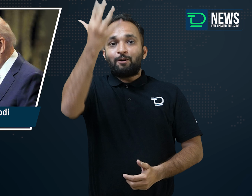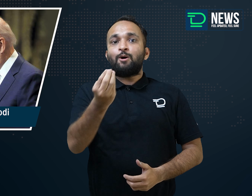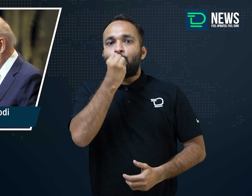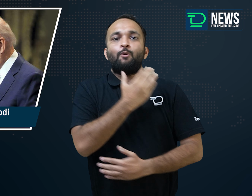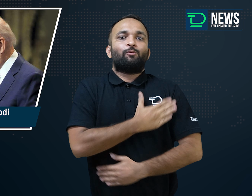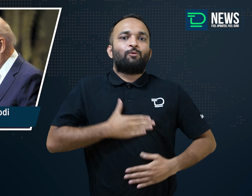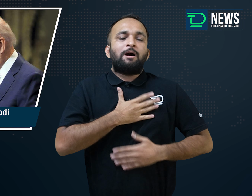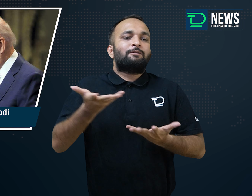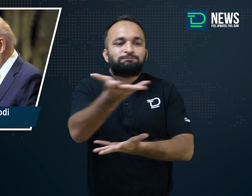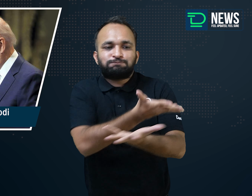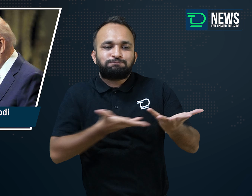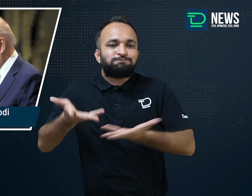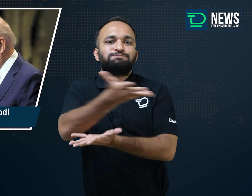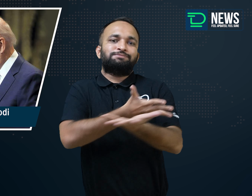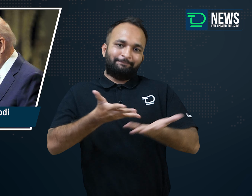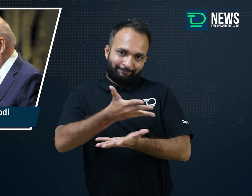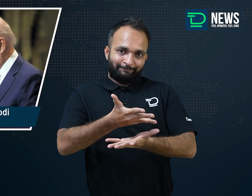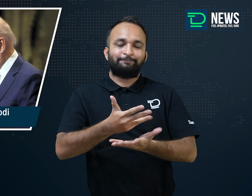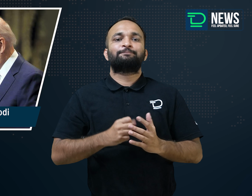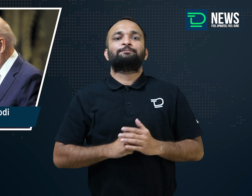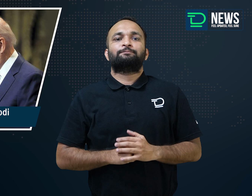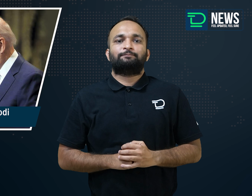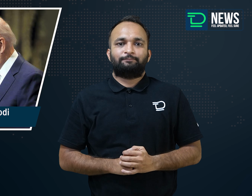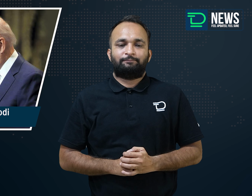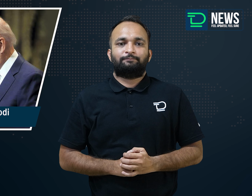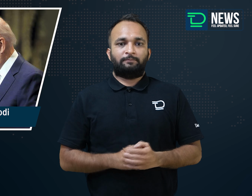Modi and Joe Biden will have dinner that night.